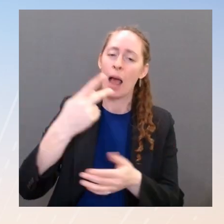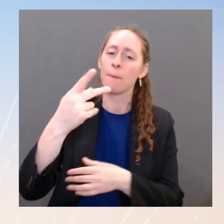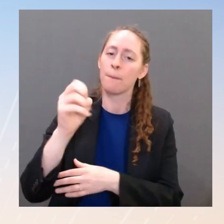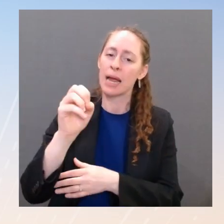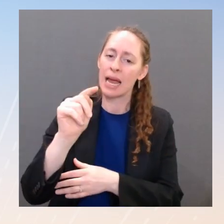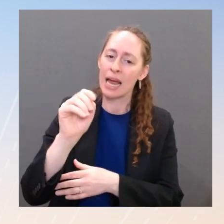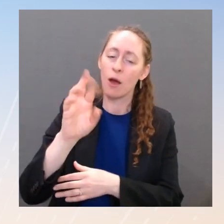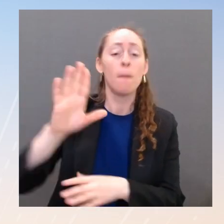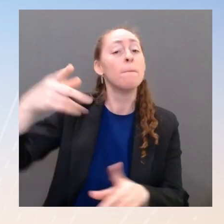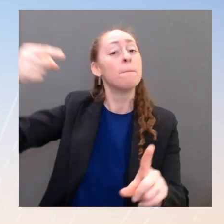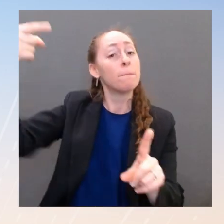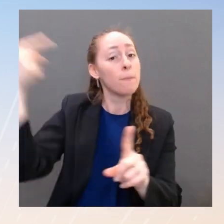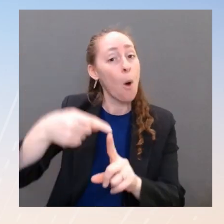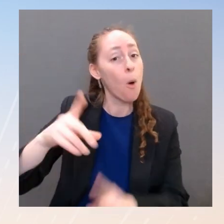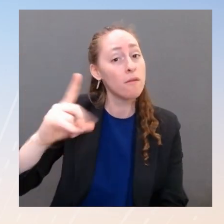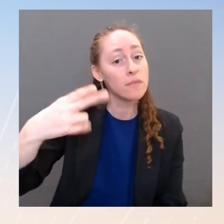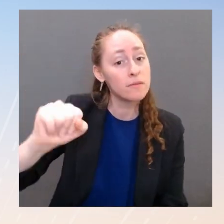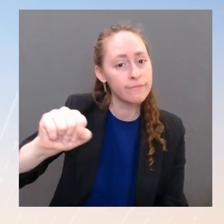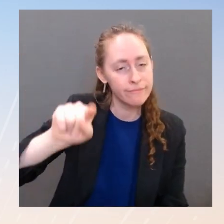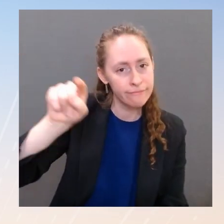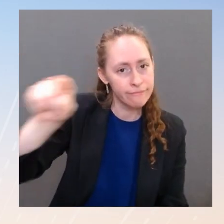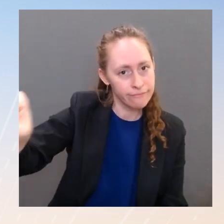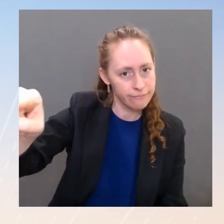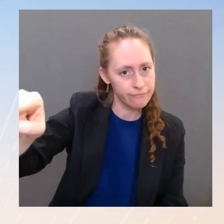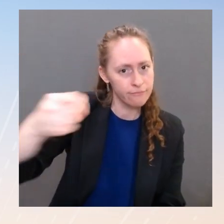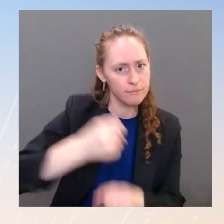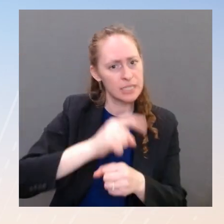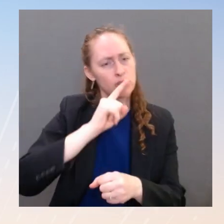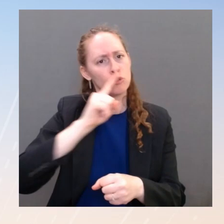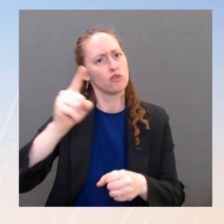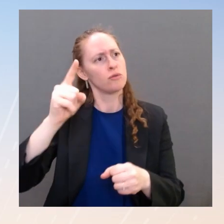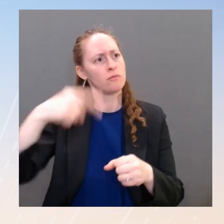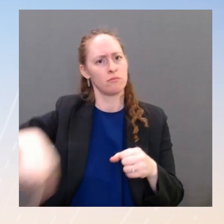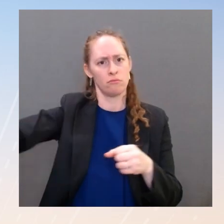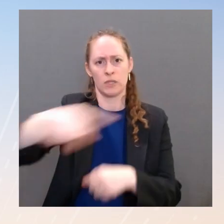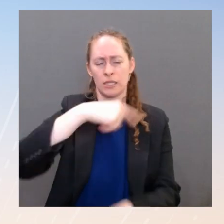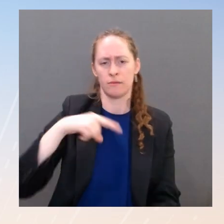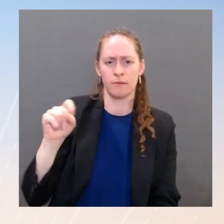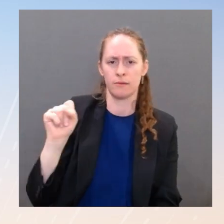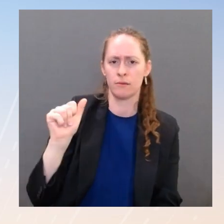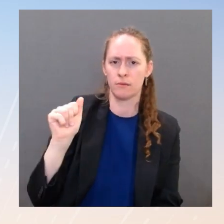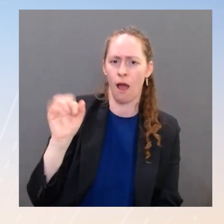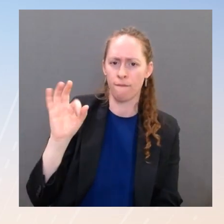is an indication that they're doing their jobs and doing exactly that. The Press: And then, on another topic: